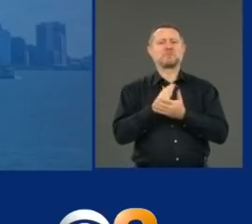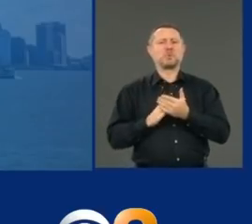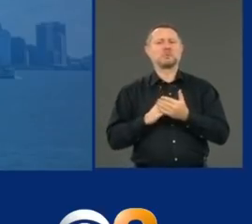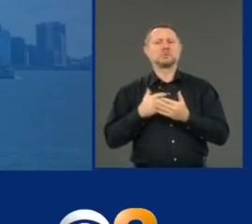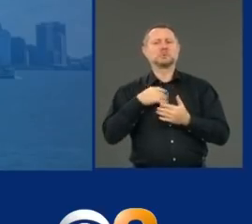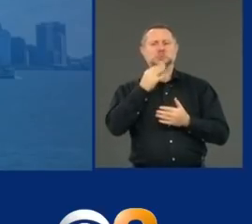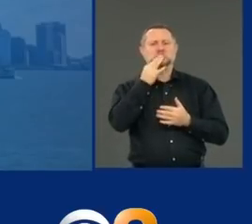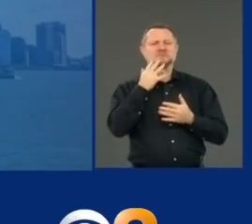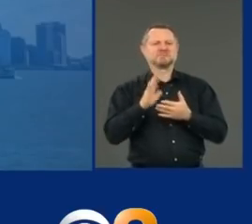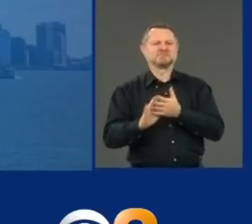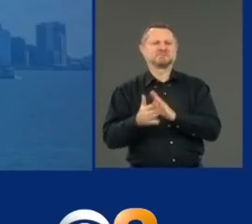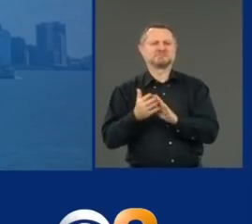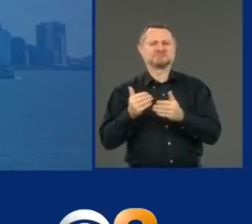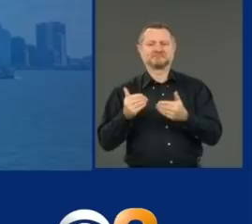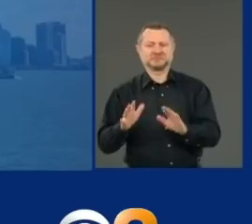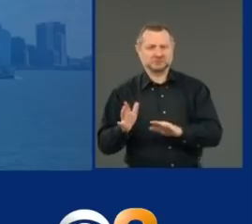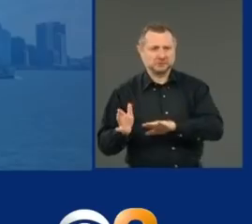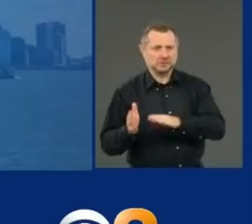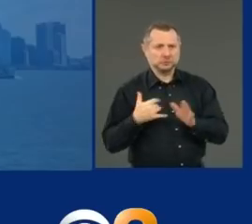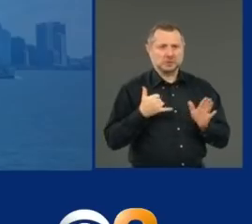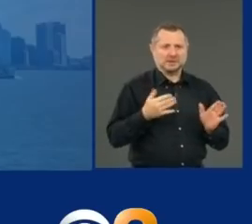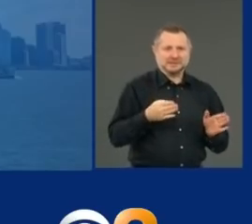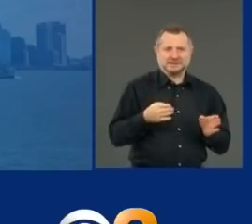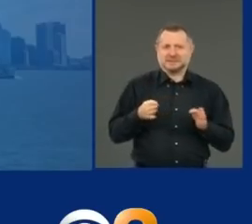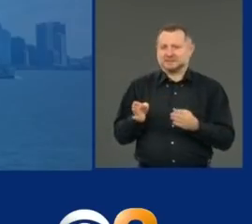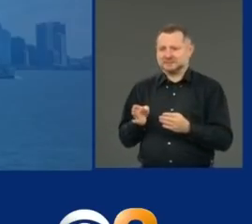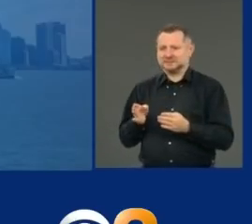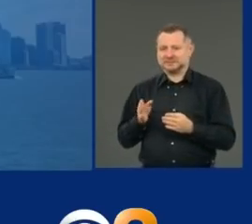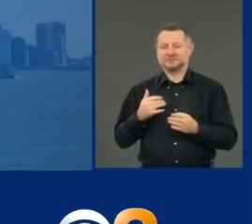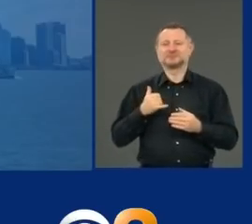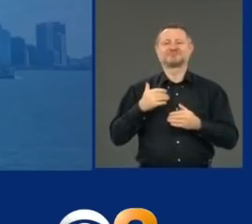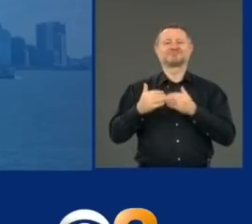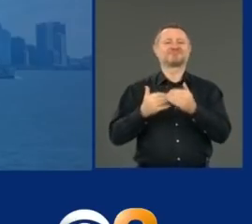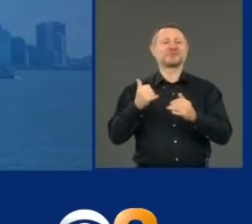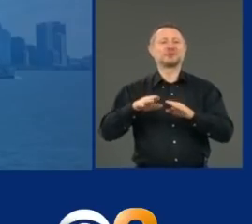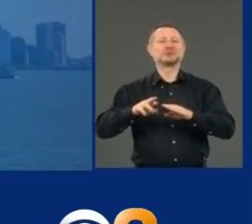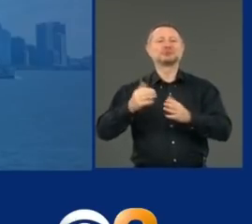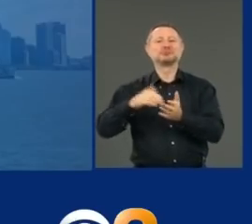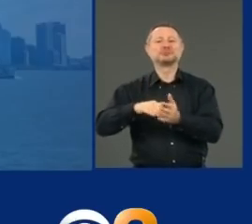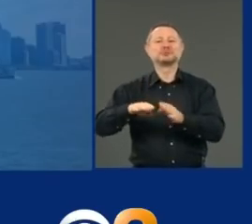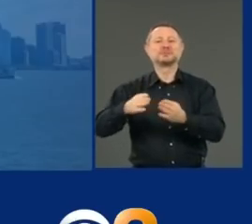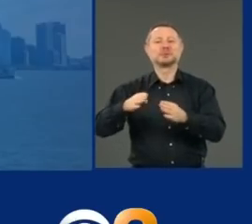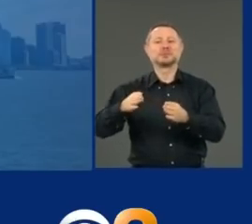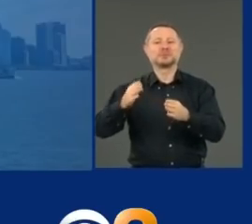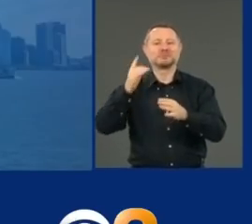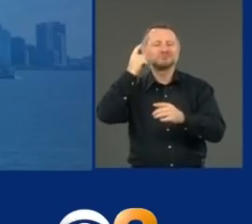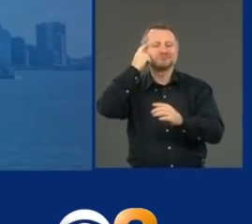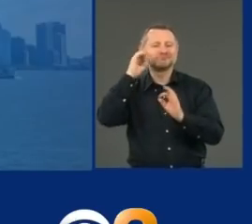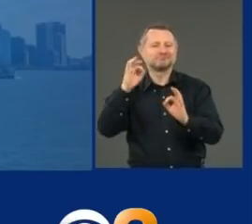CRISIS. THAT WAS CHAPTER 1. WE HAVE JUST ABOUT COMPLETED CHAPTER 1